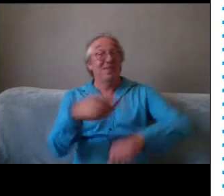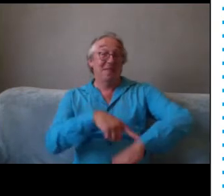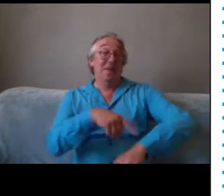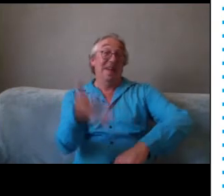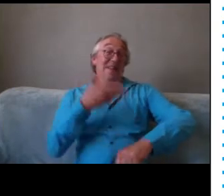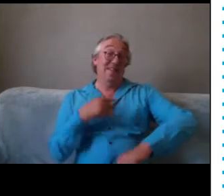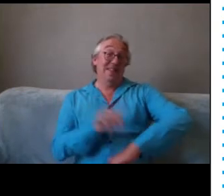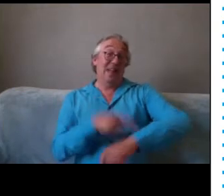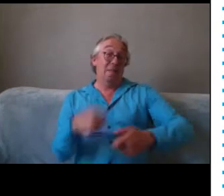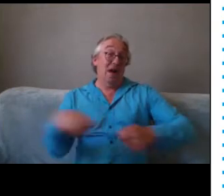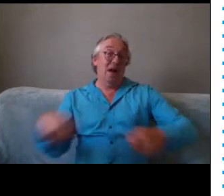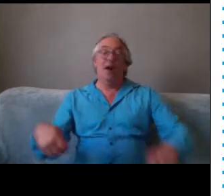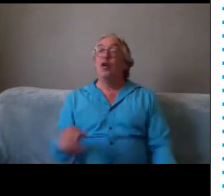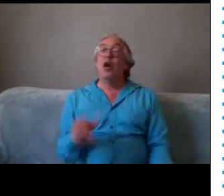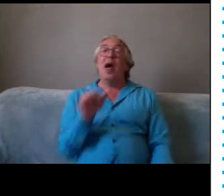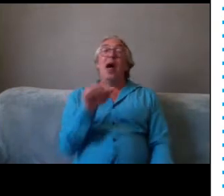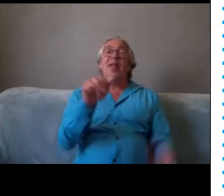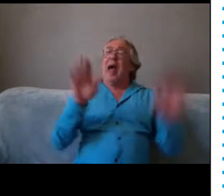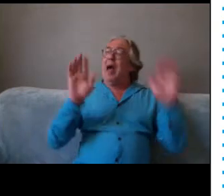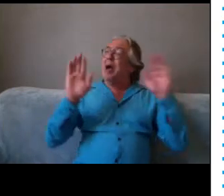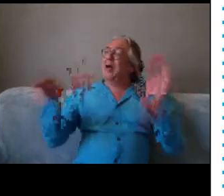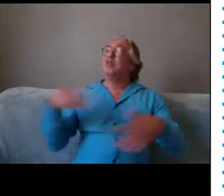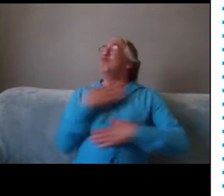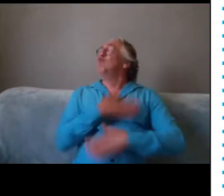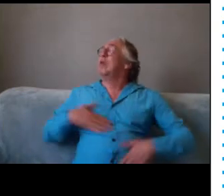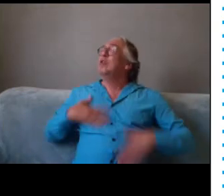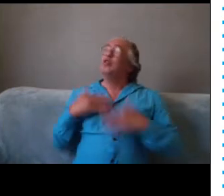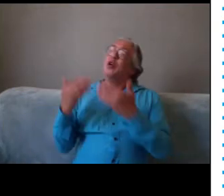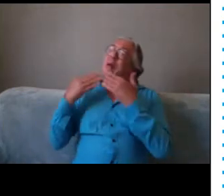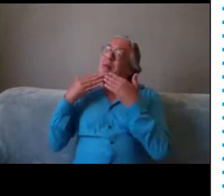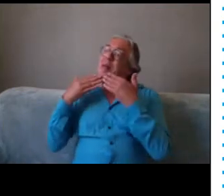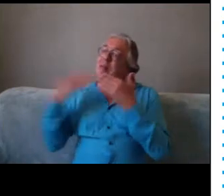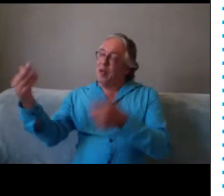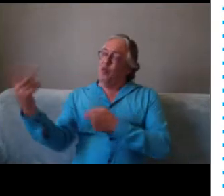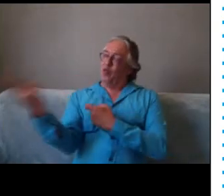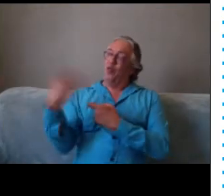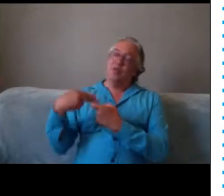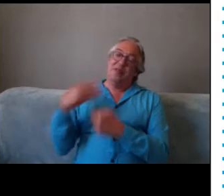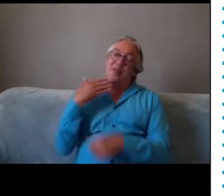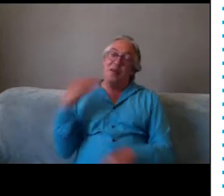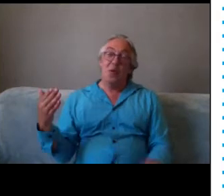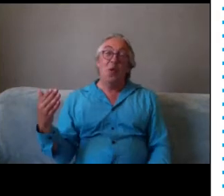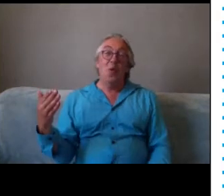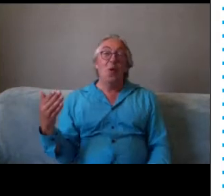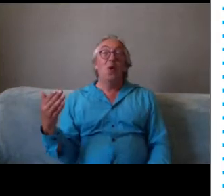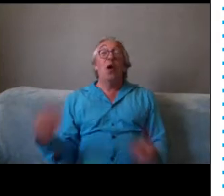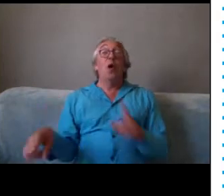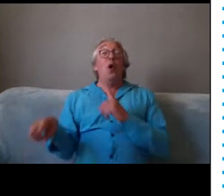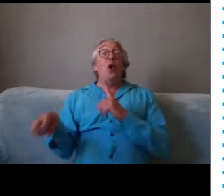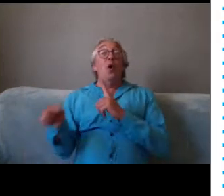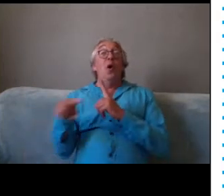Many things need to be done, we discussed about them. I won't say what needs to be done, we heard about it.